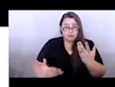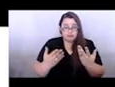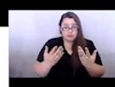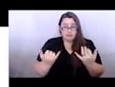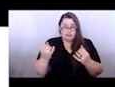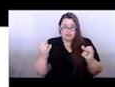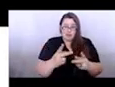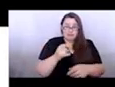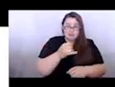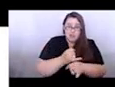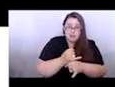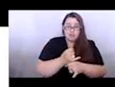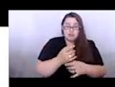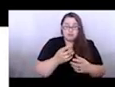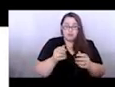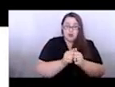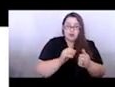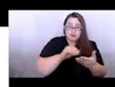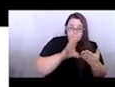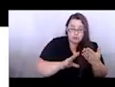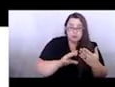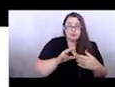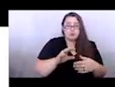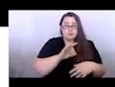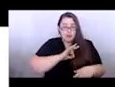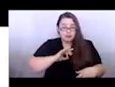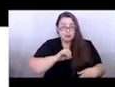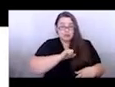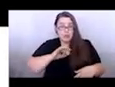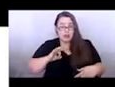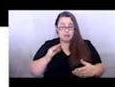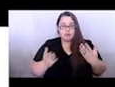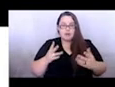Students, faculty and staff, they may be excited to give each other